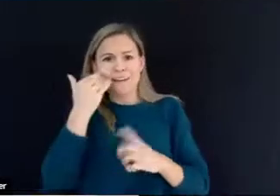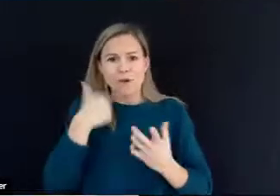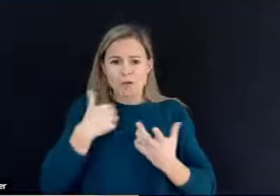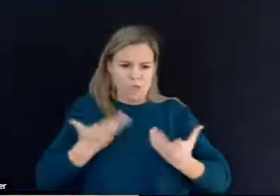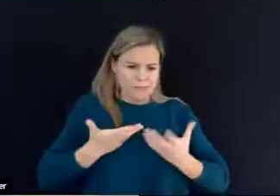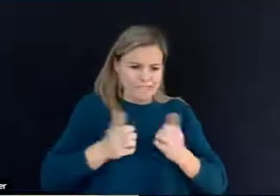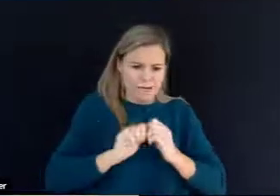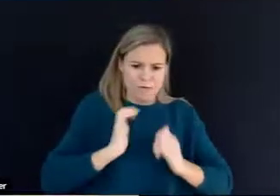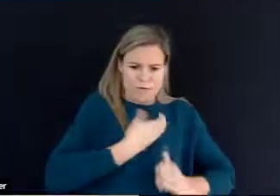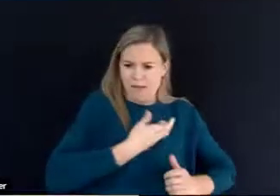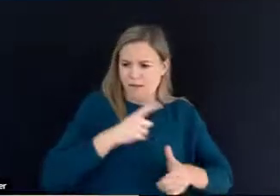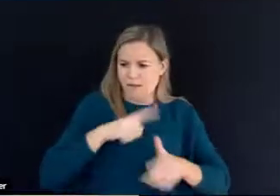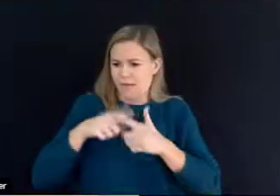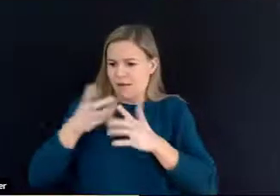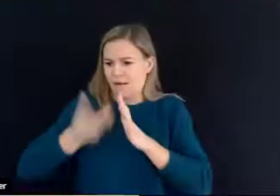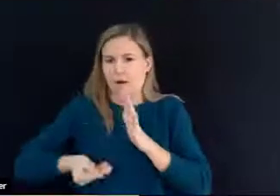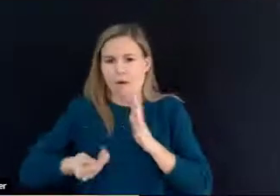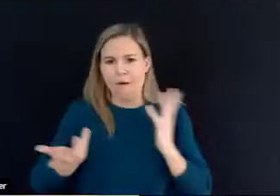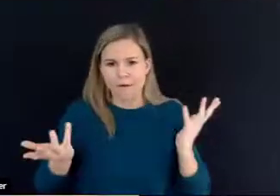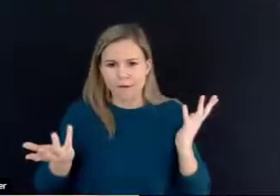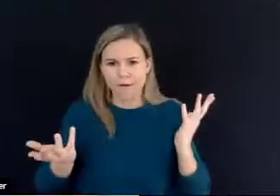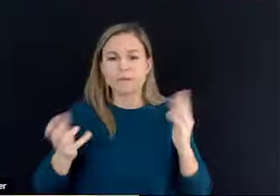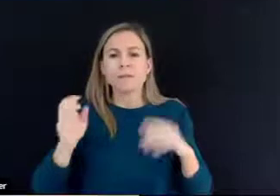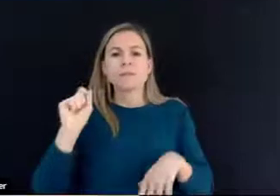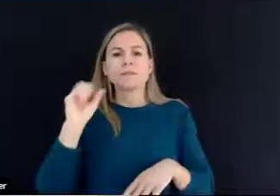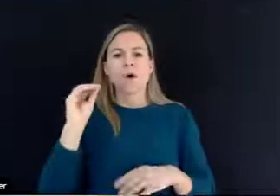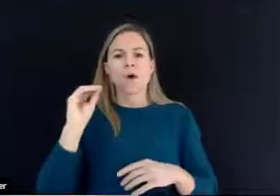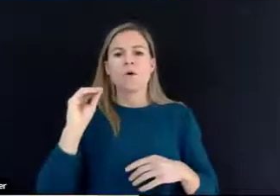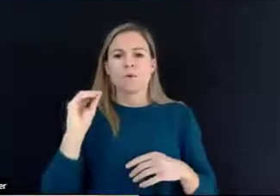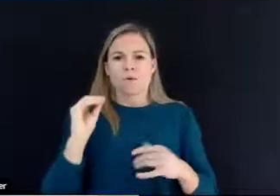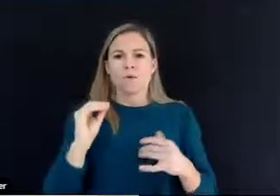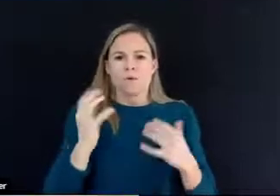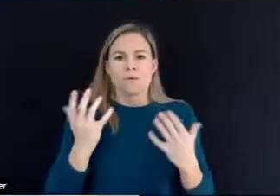So now, I along with Katie